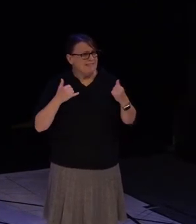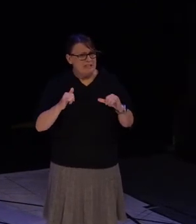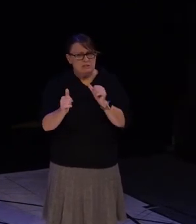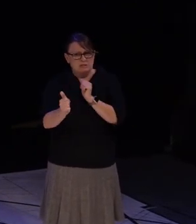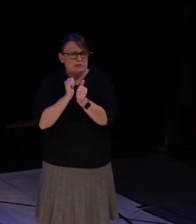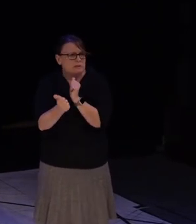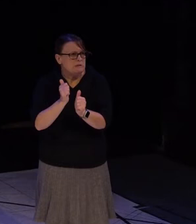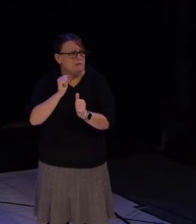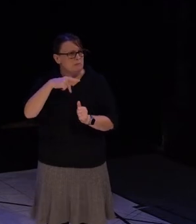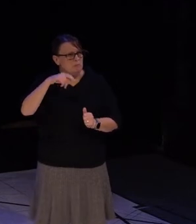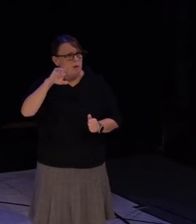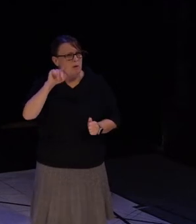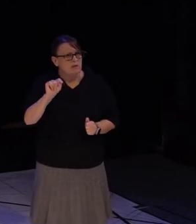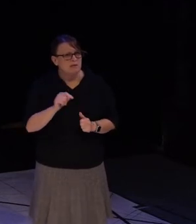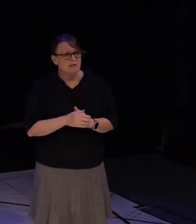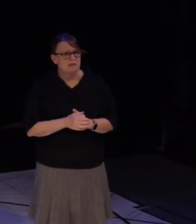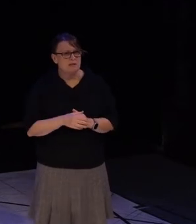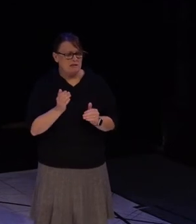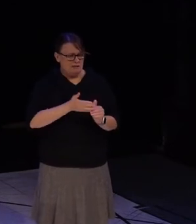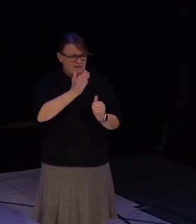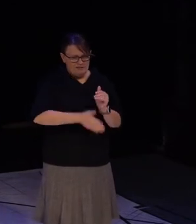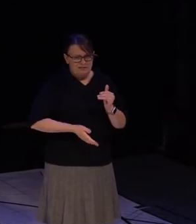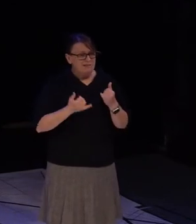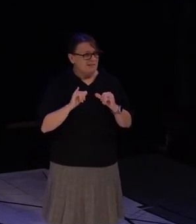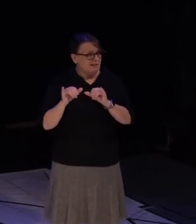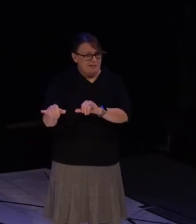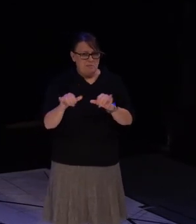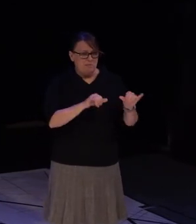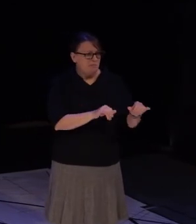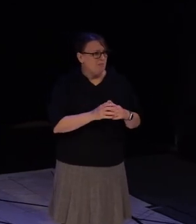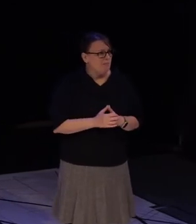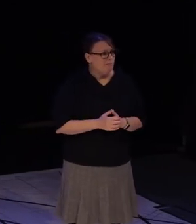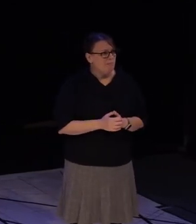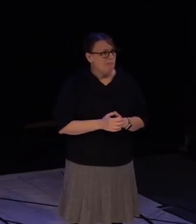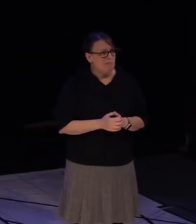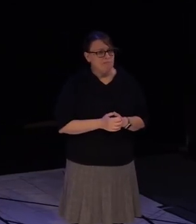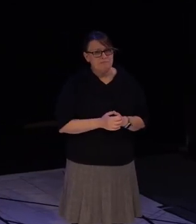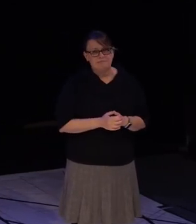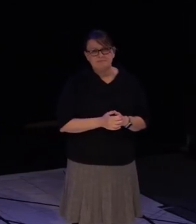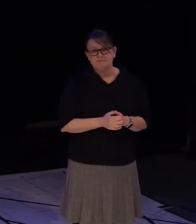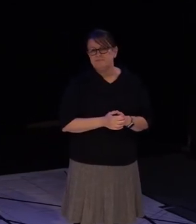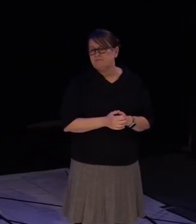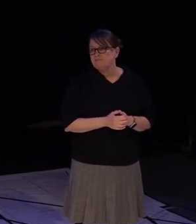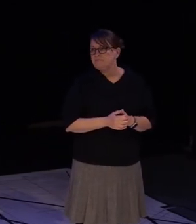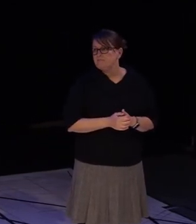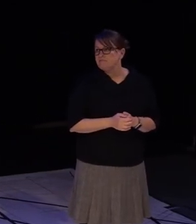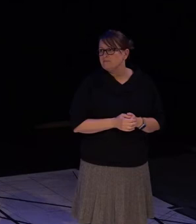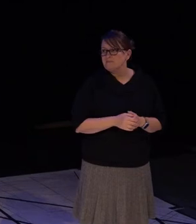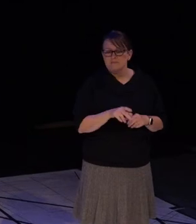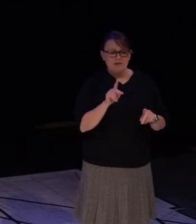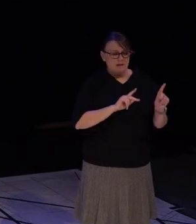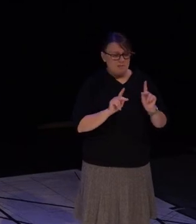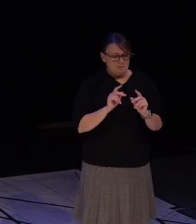And we still have the same outcomes when it comes to athletics with people with disabilities. People with disabilities who do sport